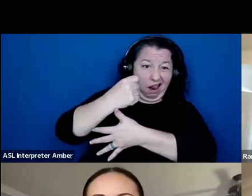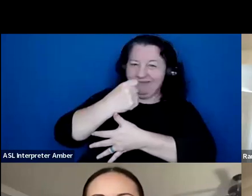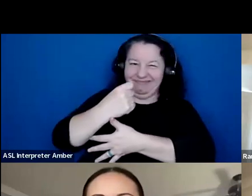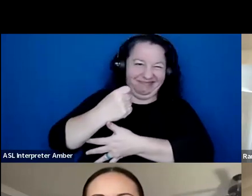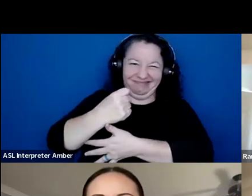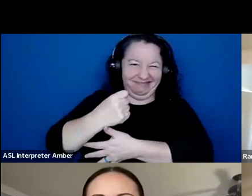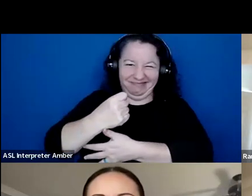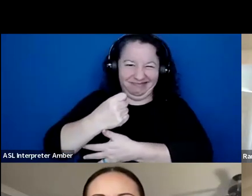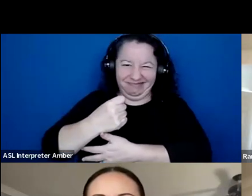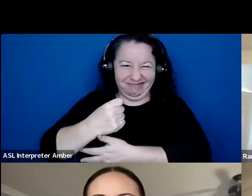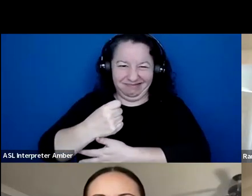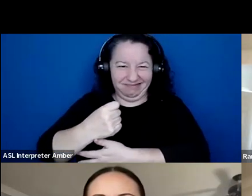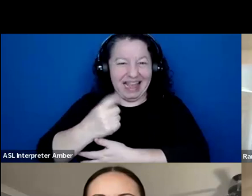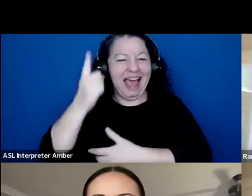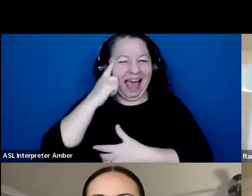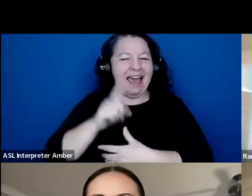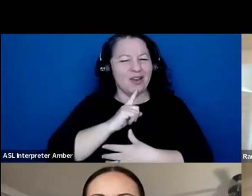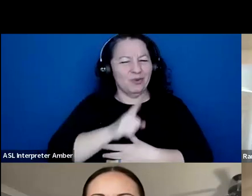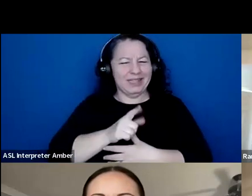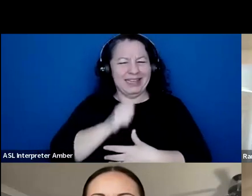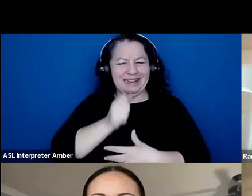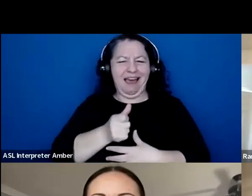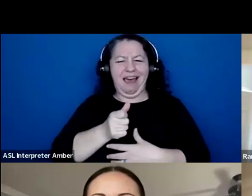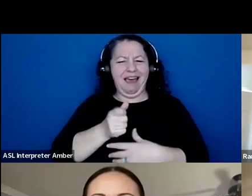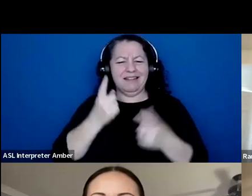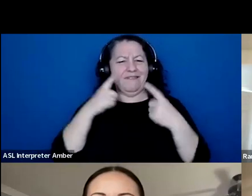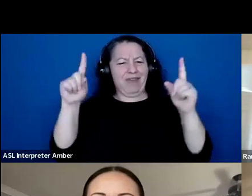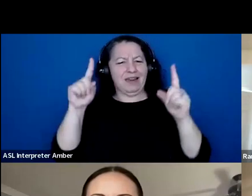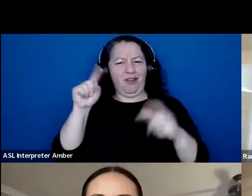And I think it's extremely inefficient to have them be the leaders.